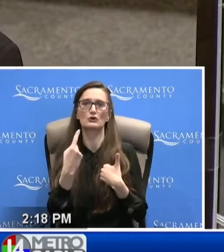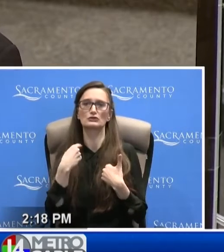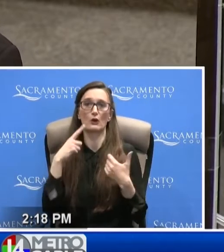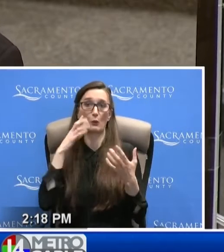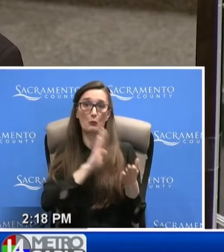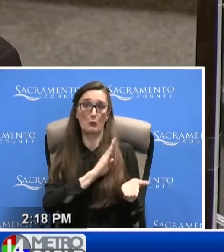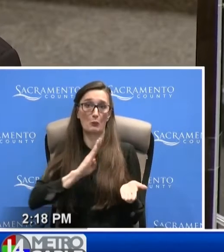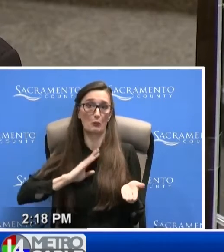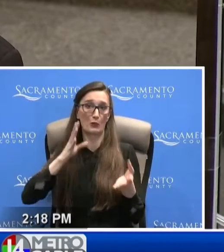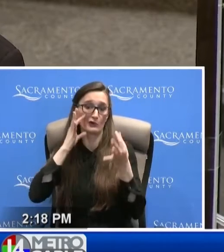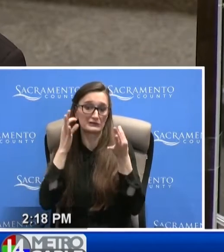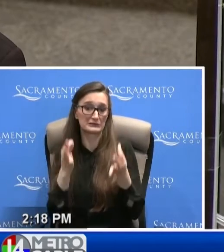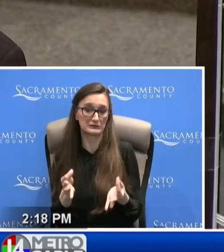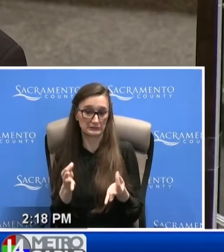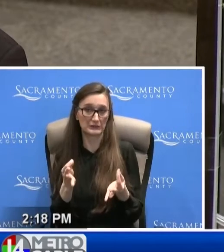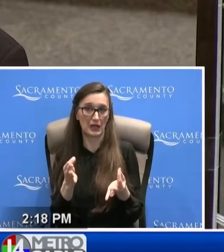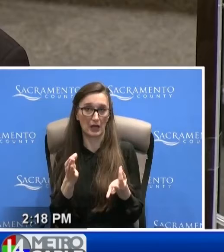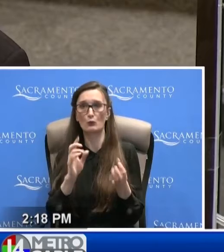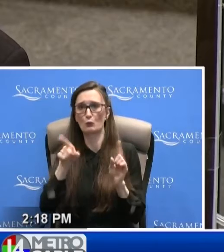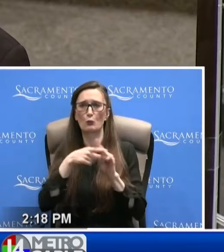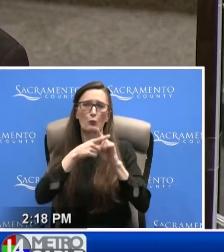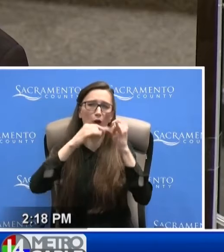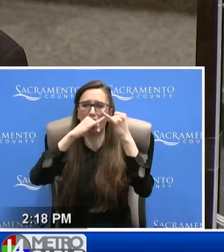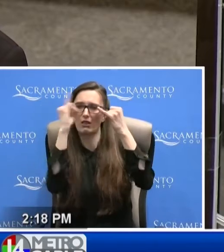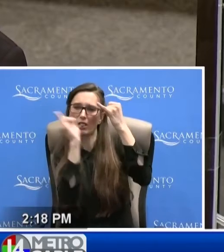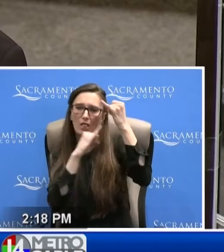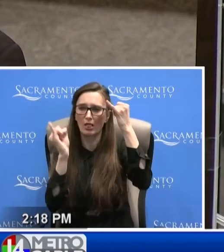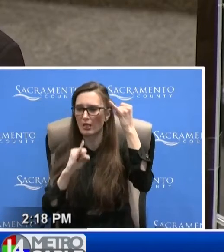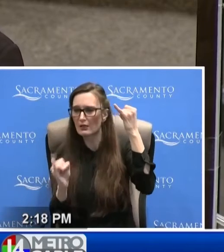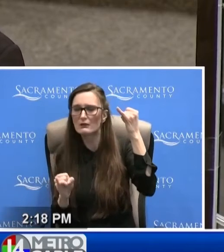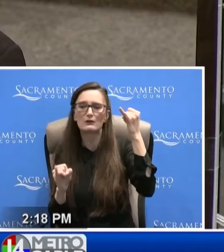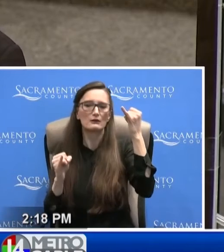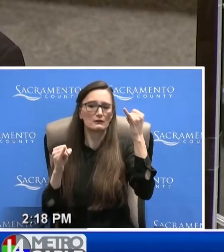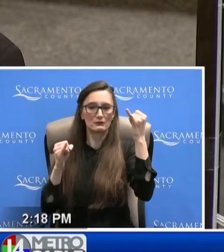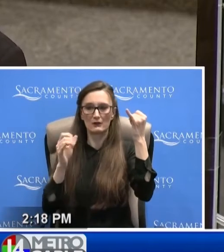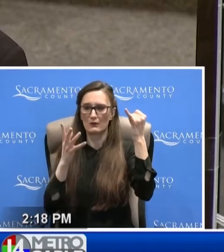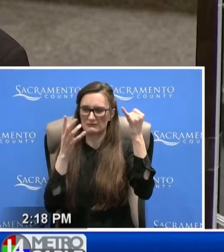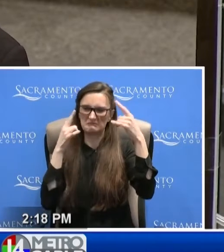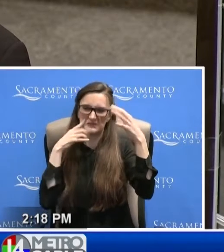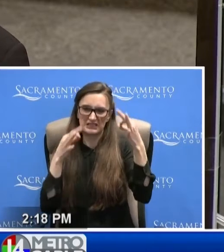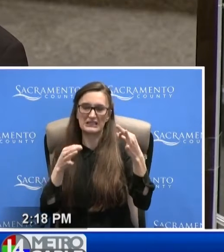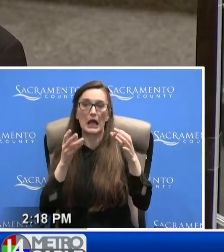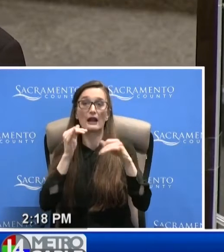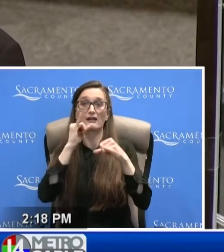when we did this, this drawing that we would keep that line as the current line and we would not change it.